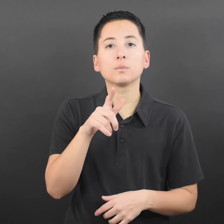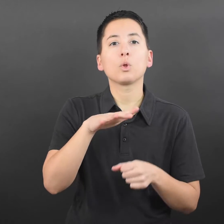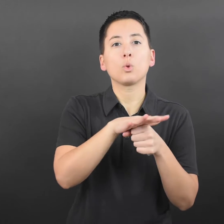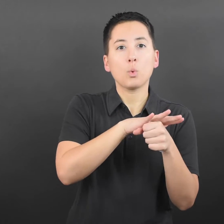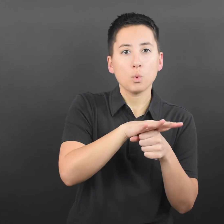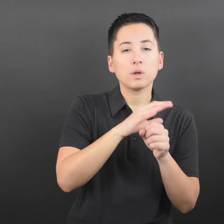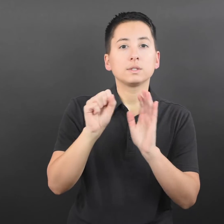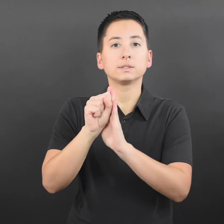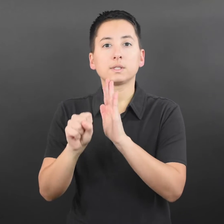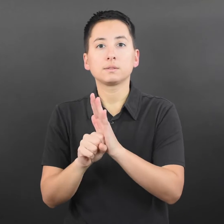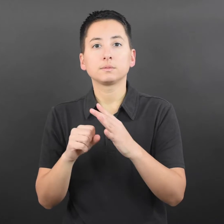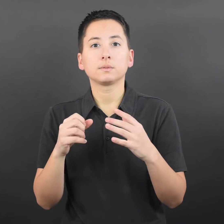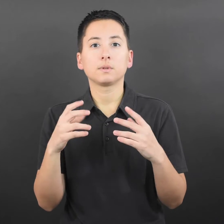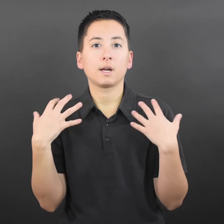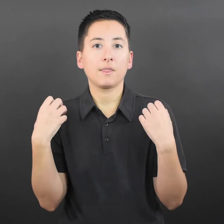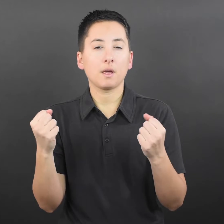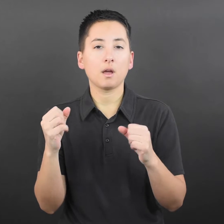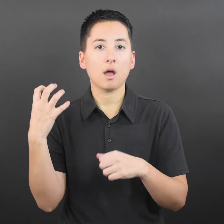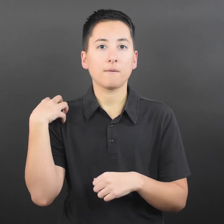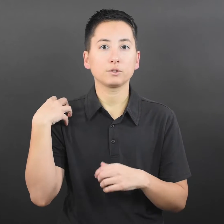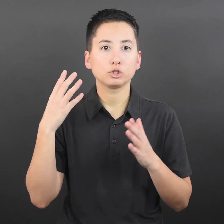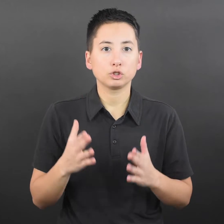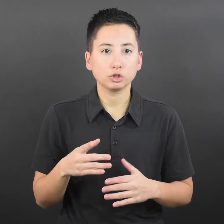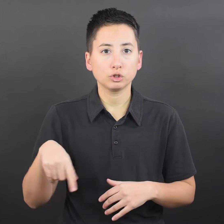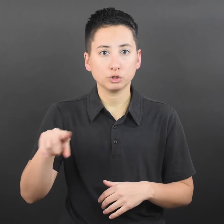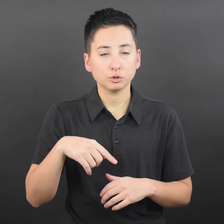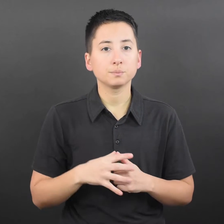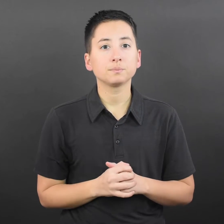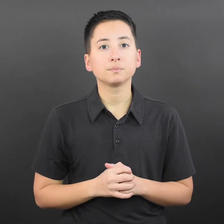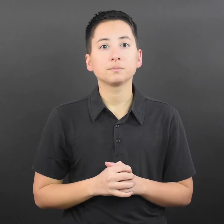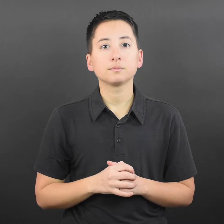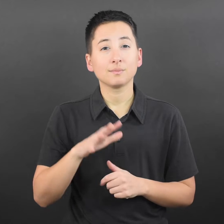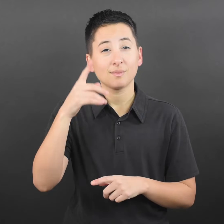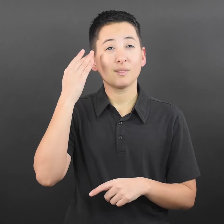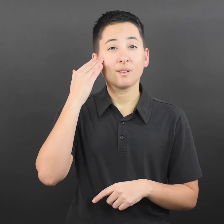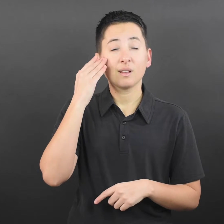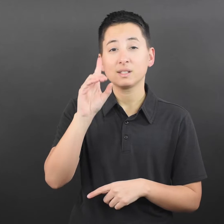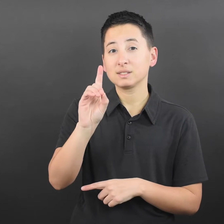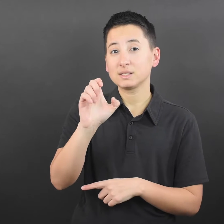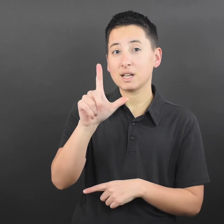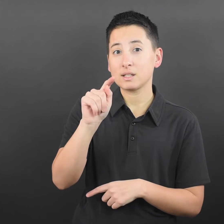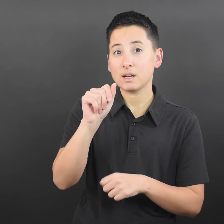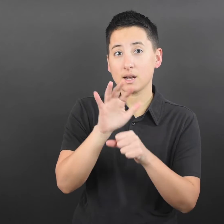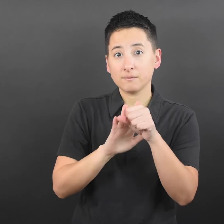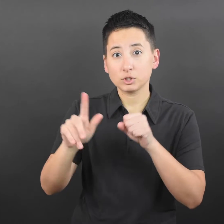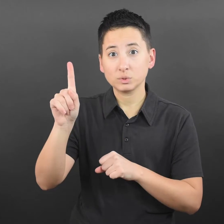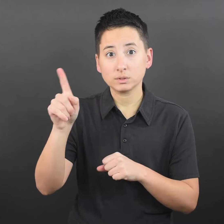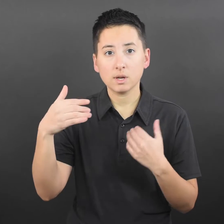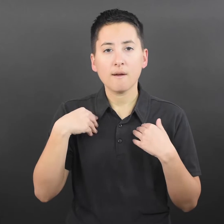variant has a higher attack rate than the original strain of the virus. This means that more people